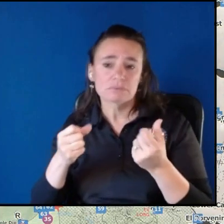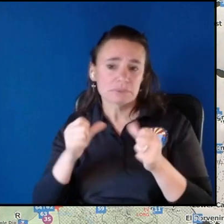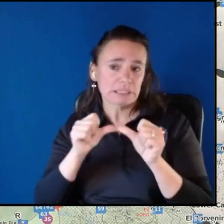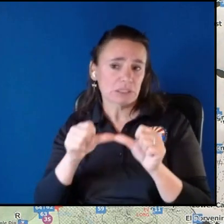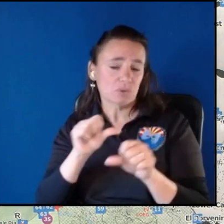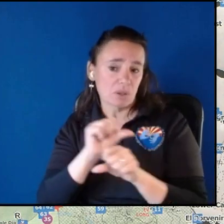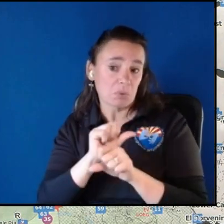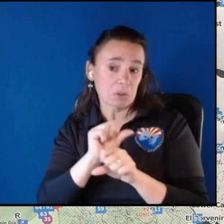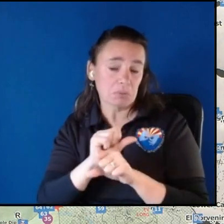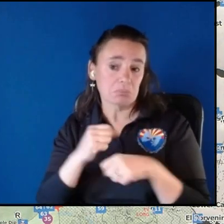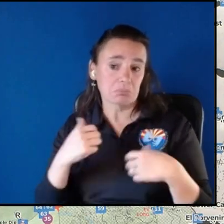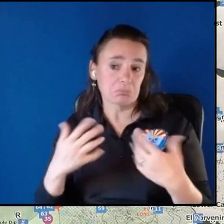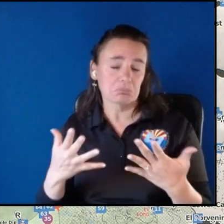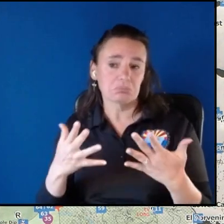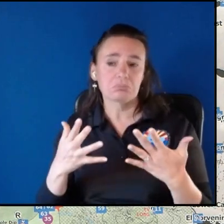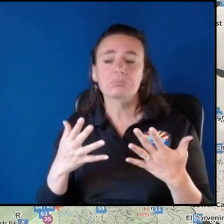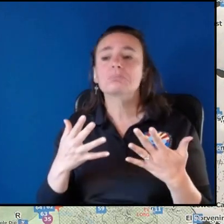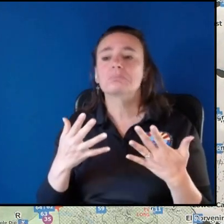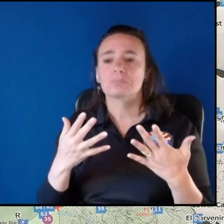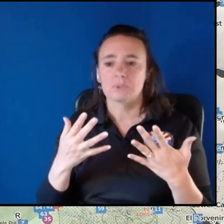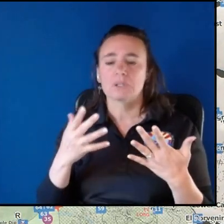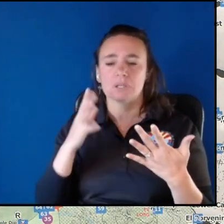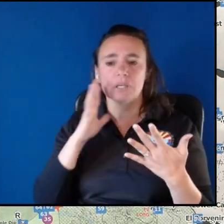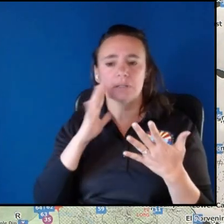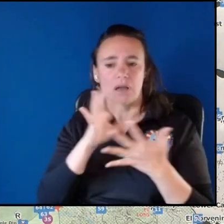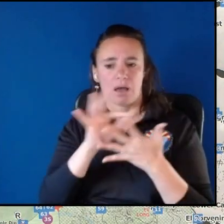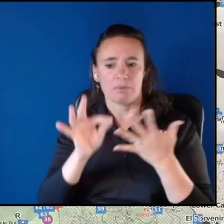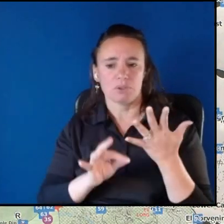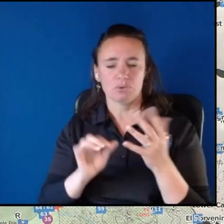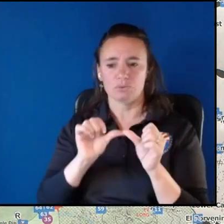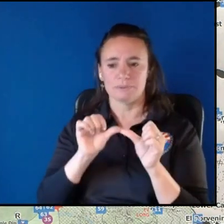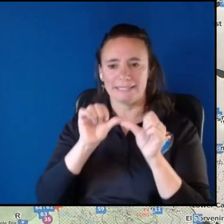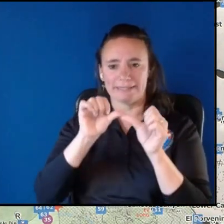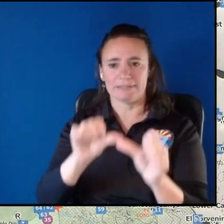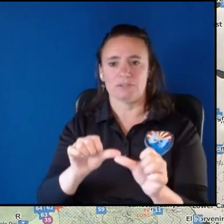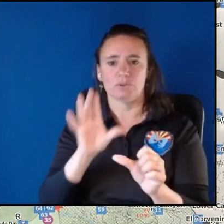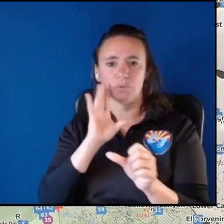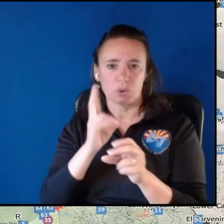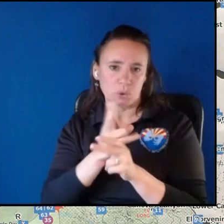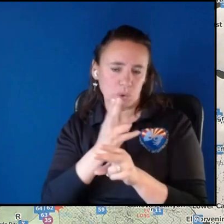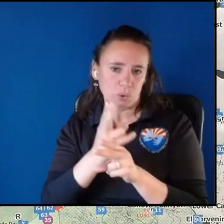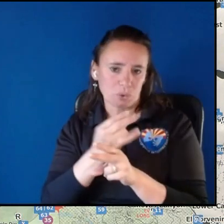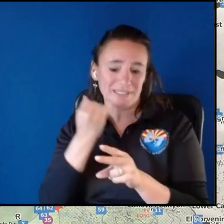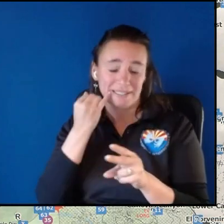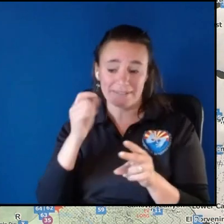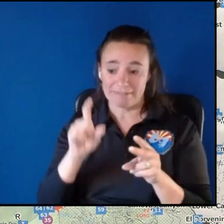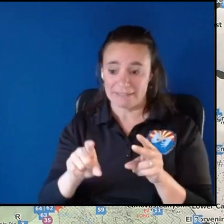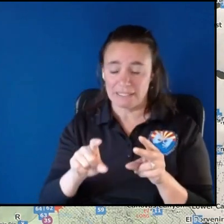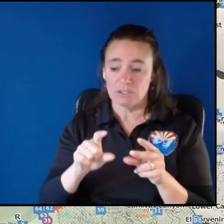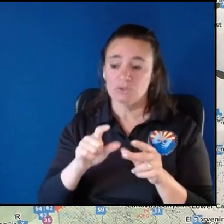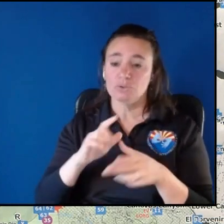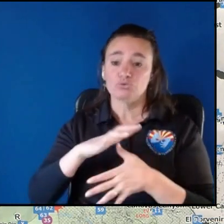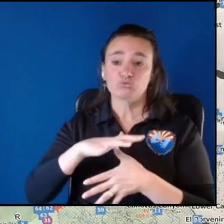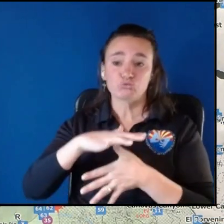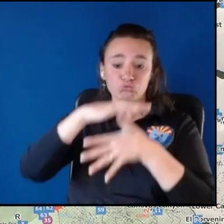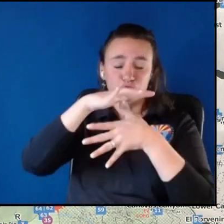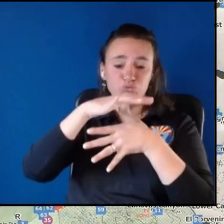to continue and it's an option we will use as needed to get the aircraft up and continue the water dropping missions.